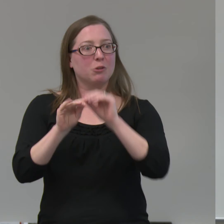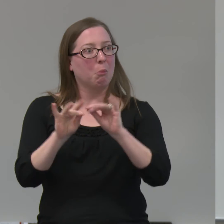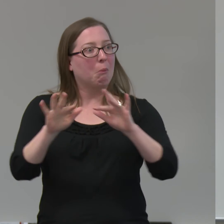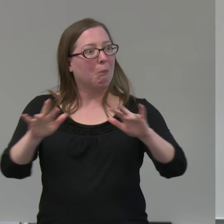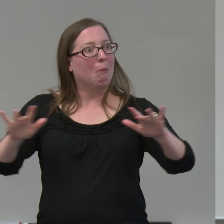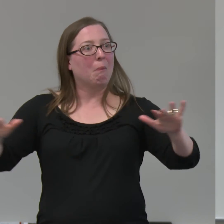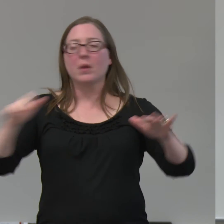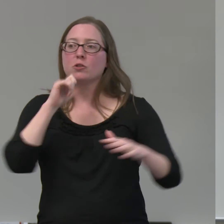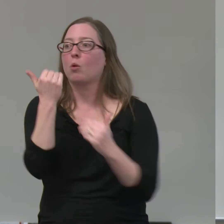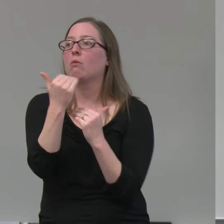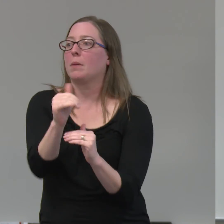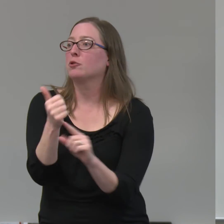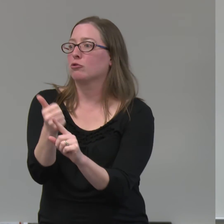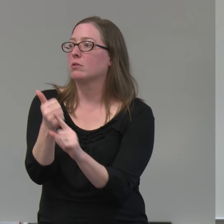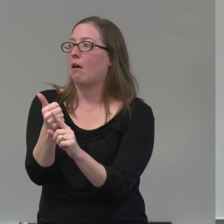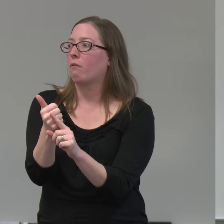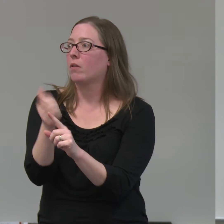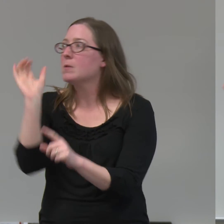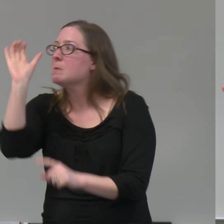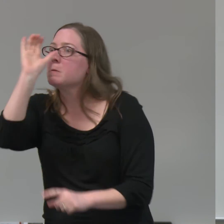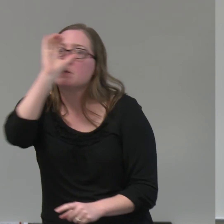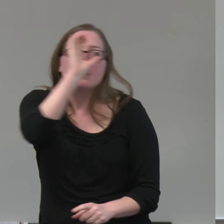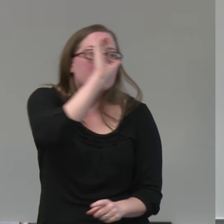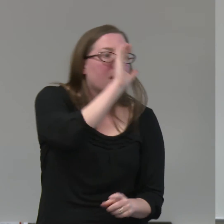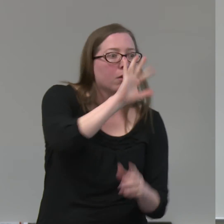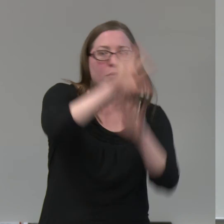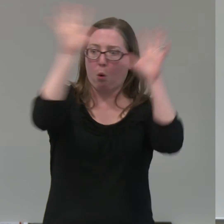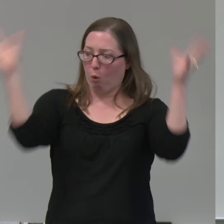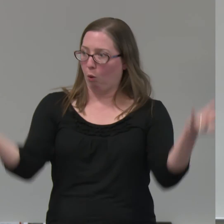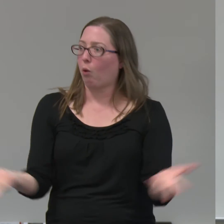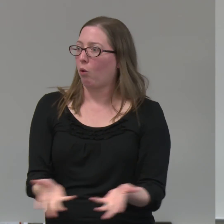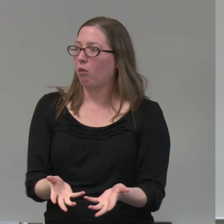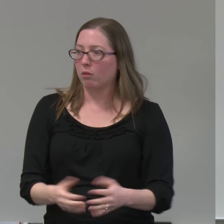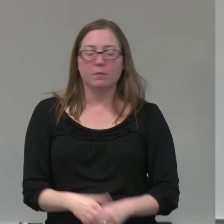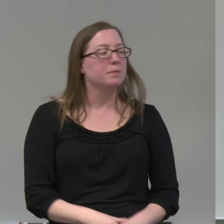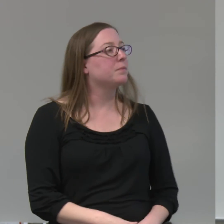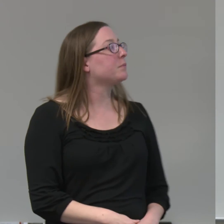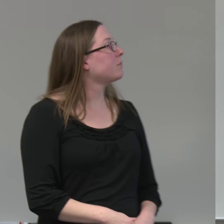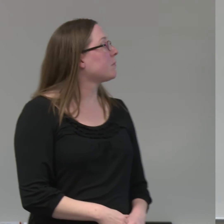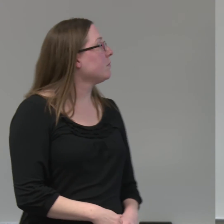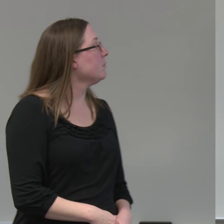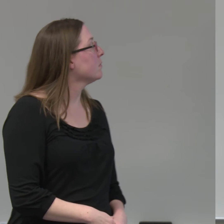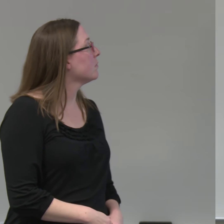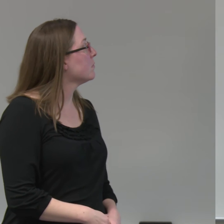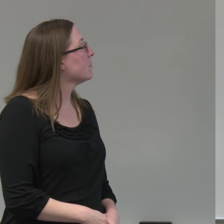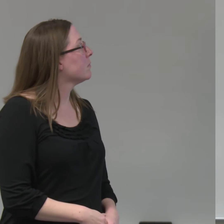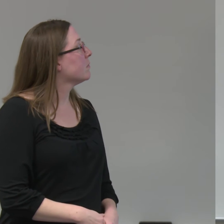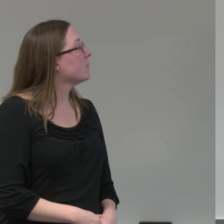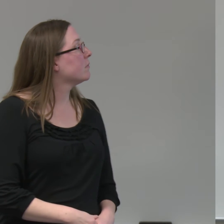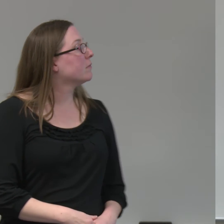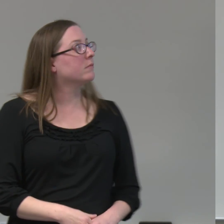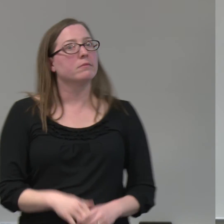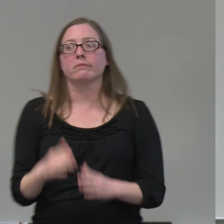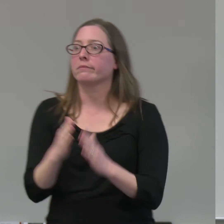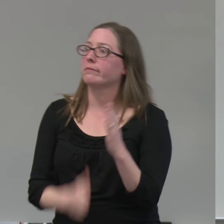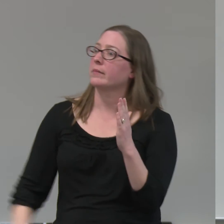So don't restrict yourself, right? Look all over the country, and, again, you want to apply to the very best schools